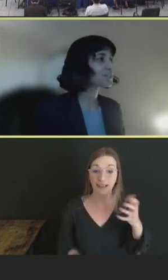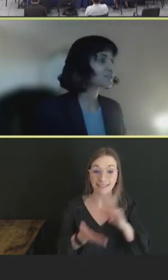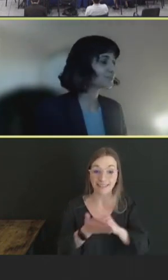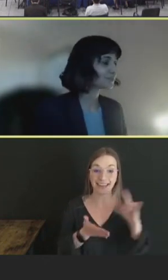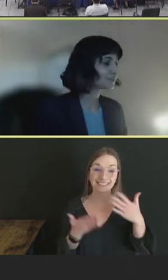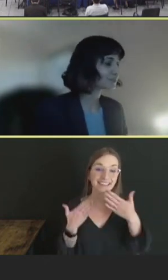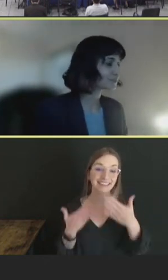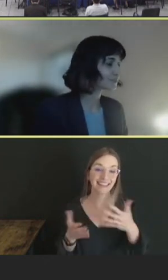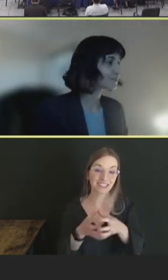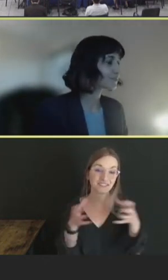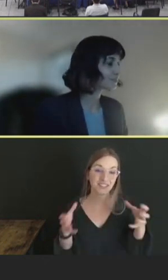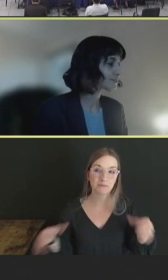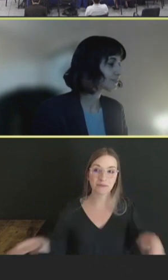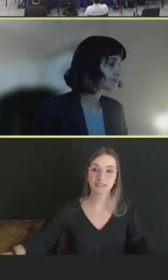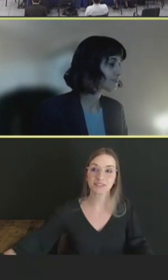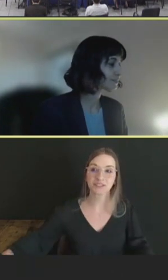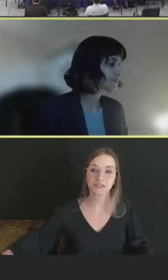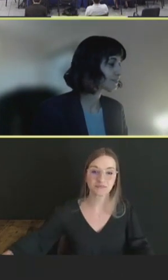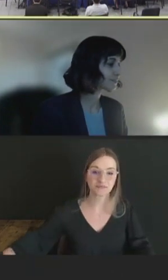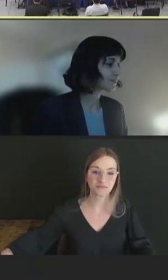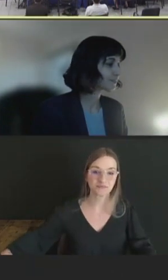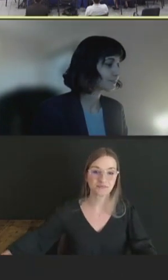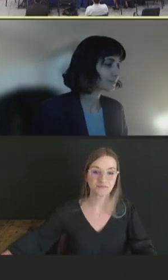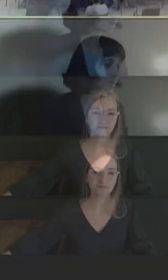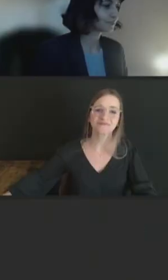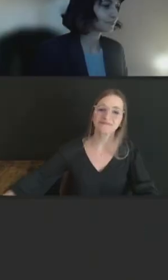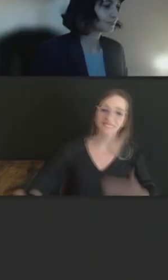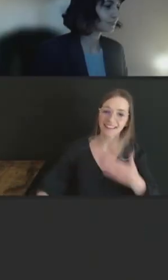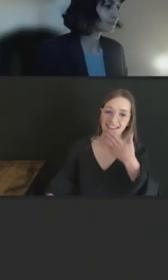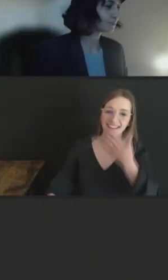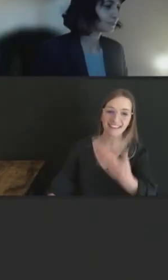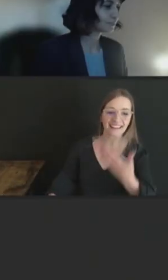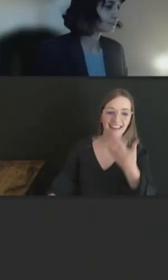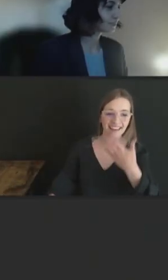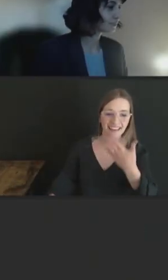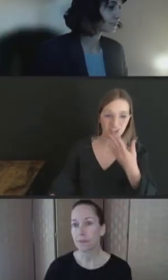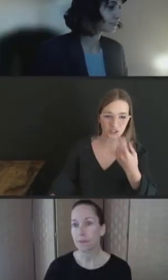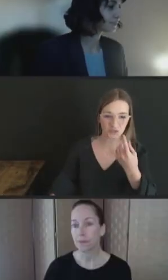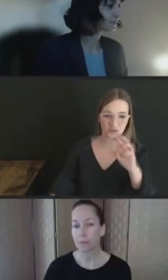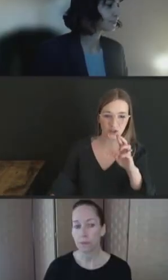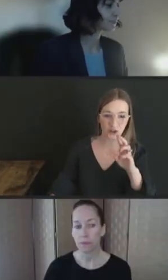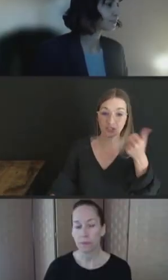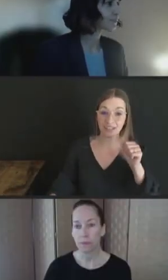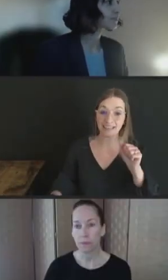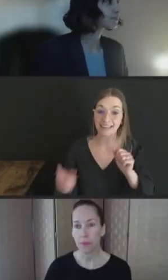Robert Hopkins: Thank you, Dr. Gilani. Are there any questions or comments from members of